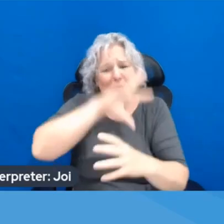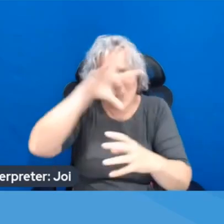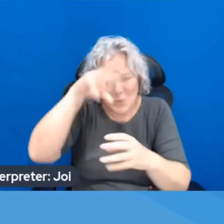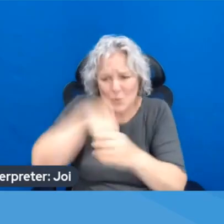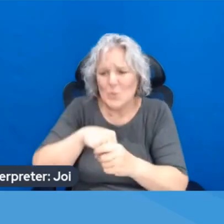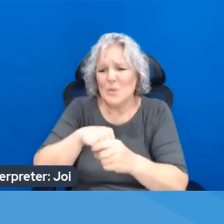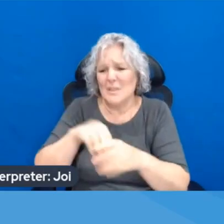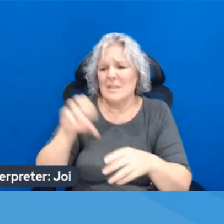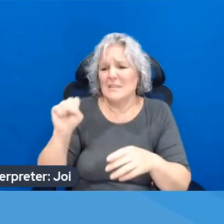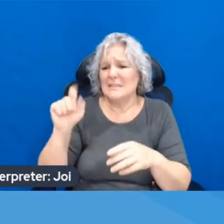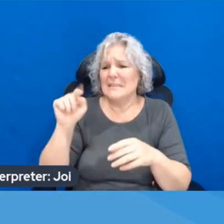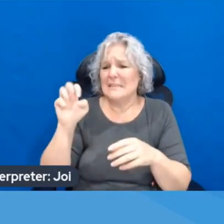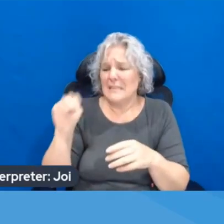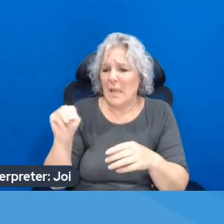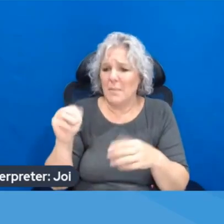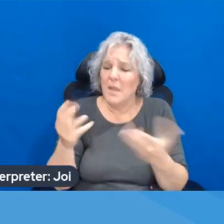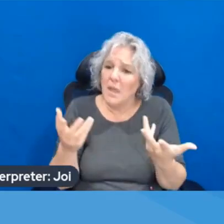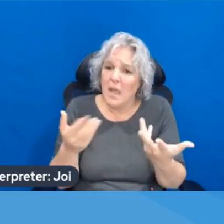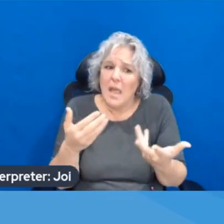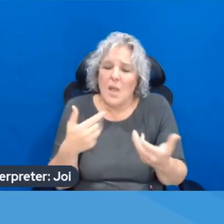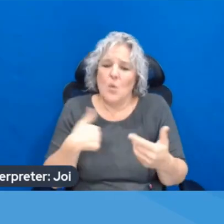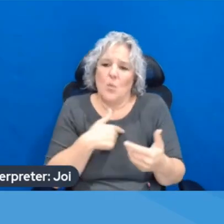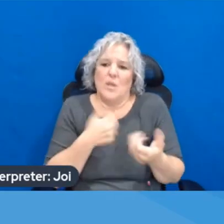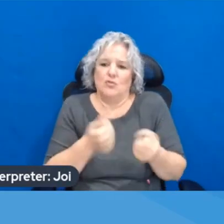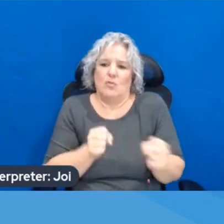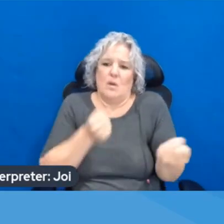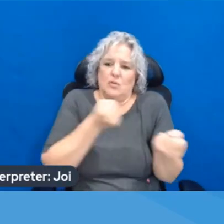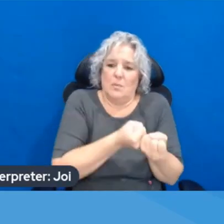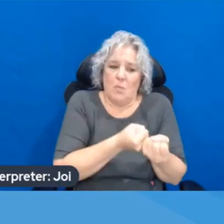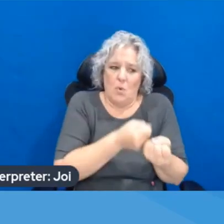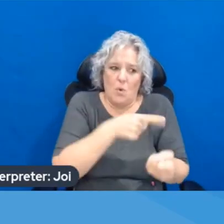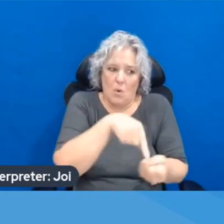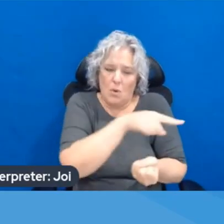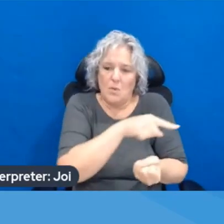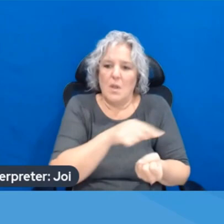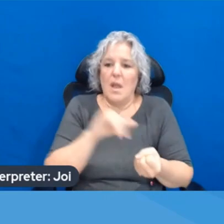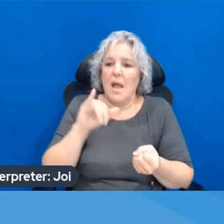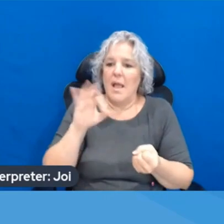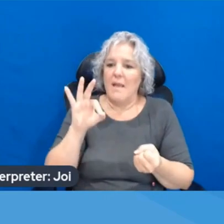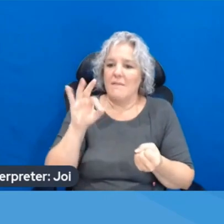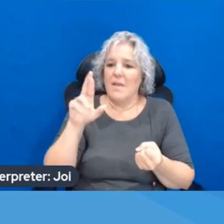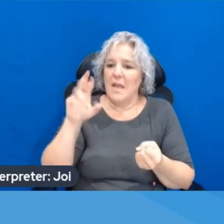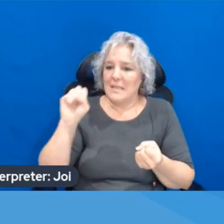And it could be a way to support children in reaching the IFSP or IEP goals,